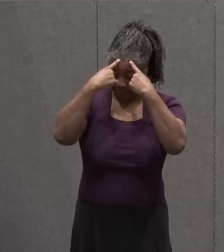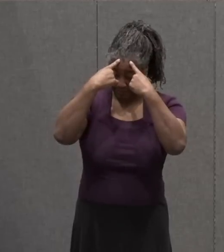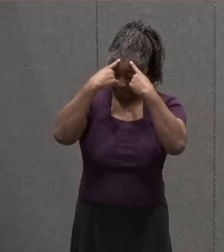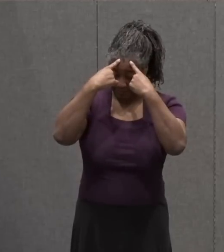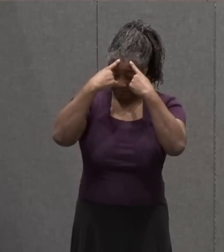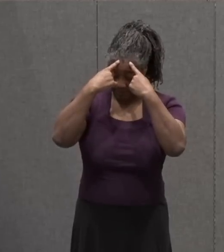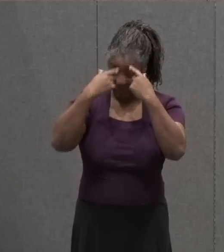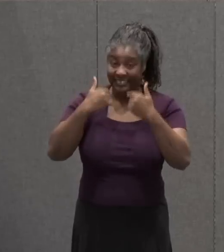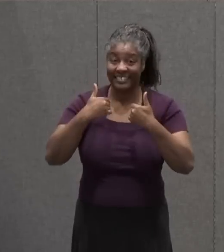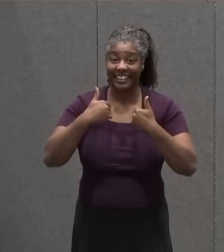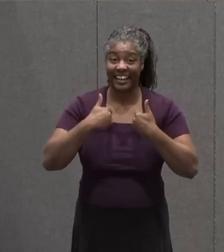has